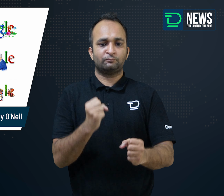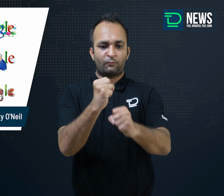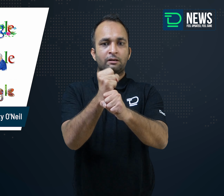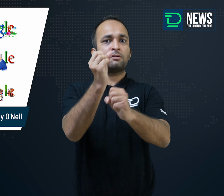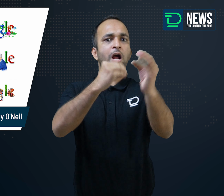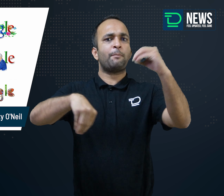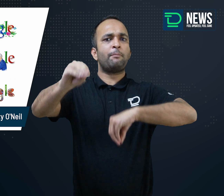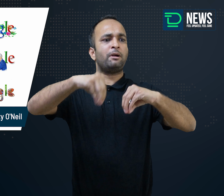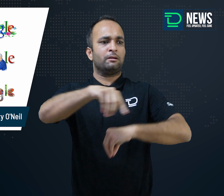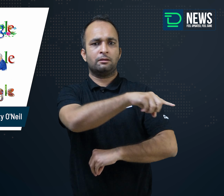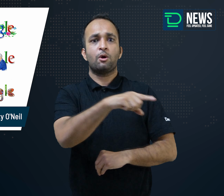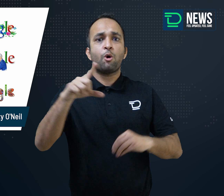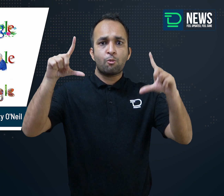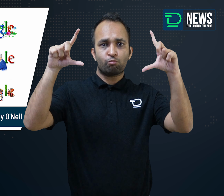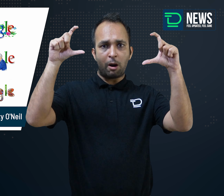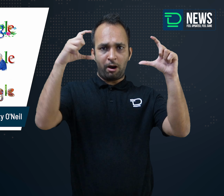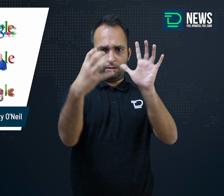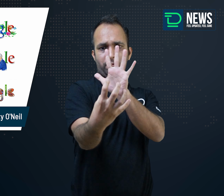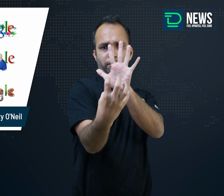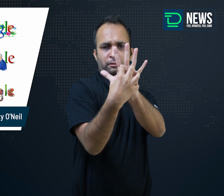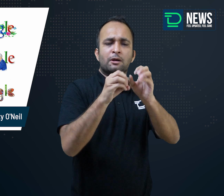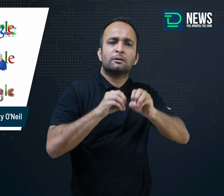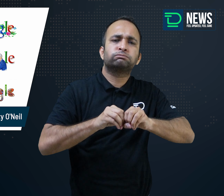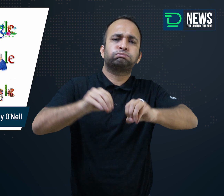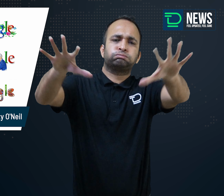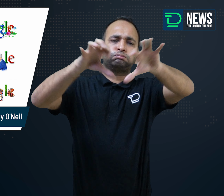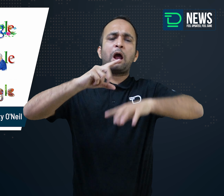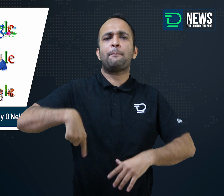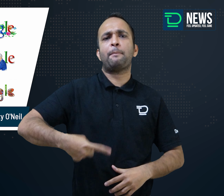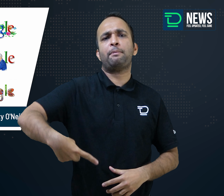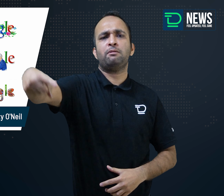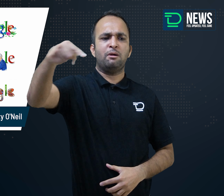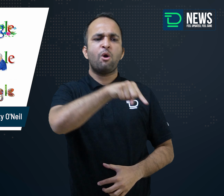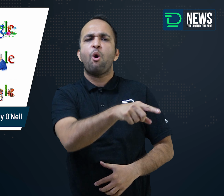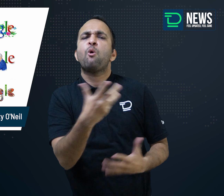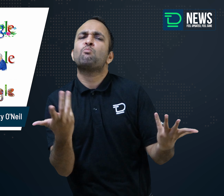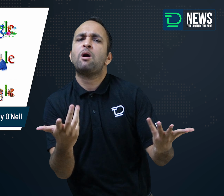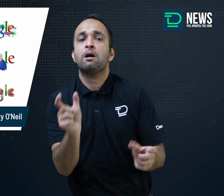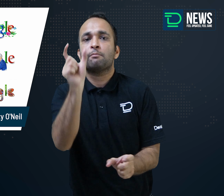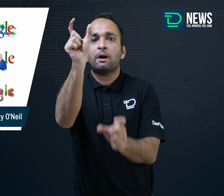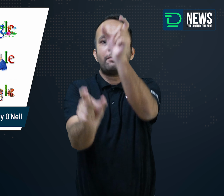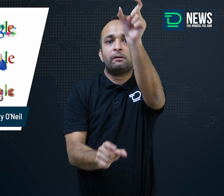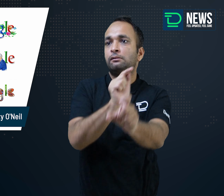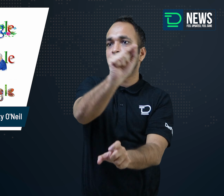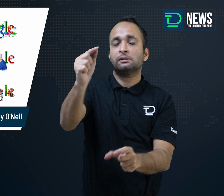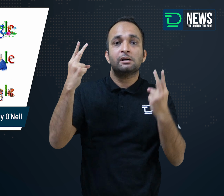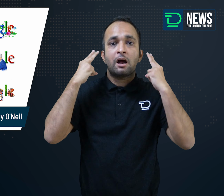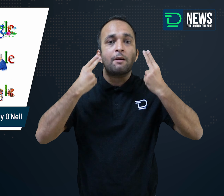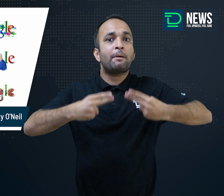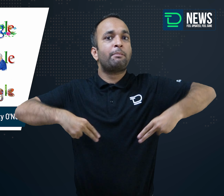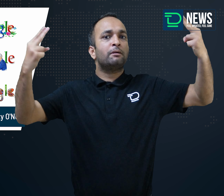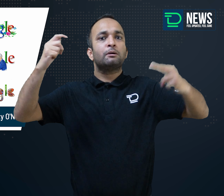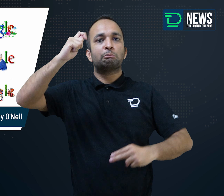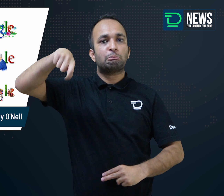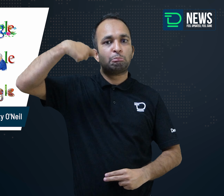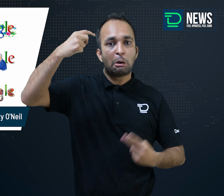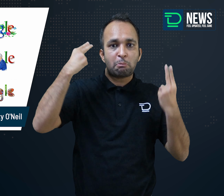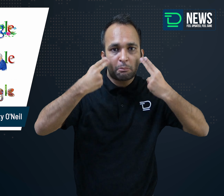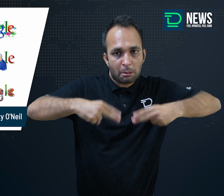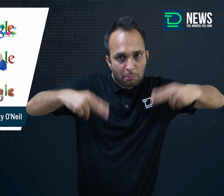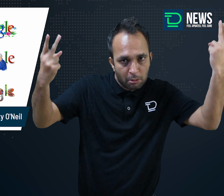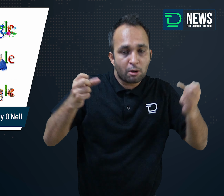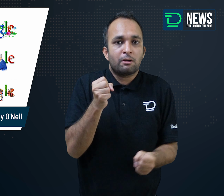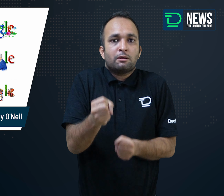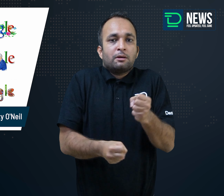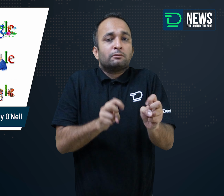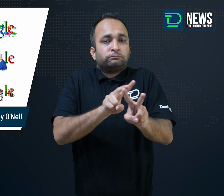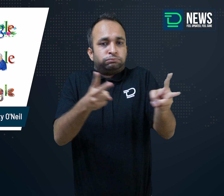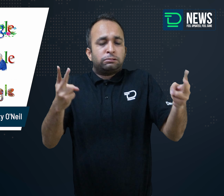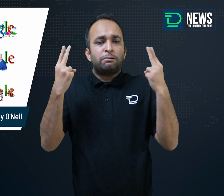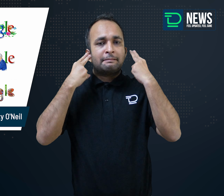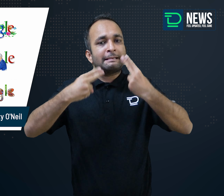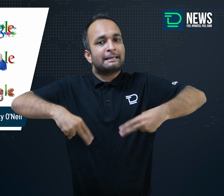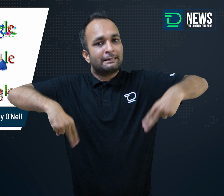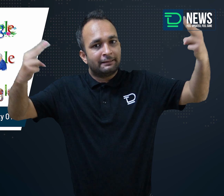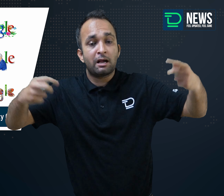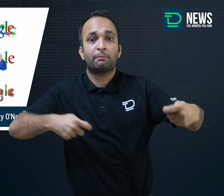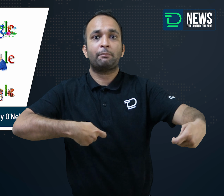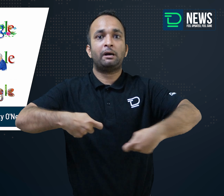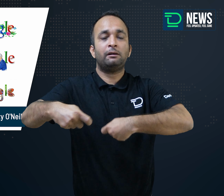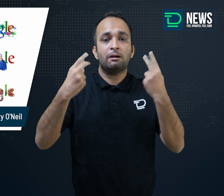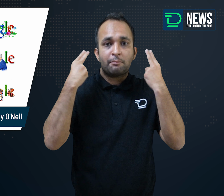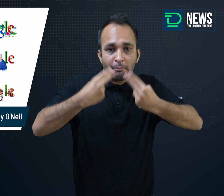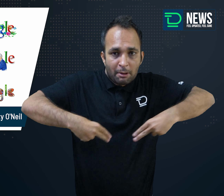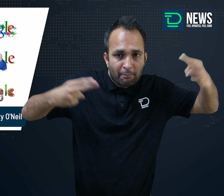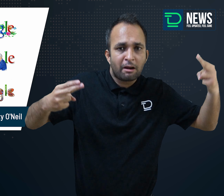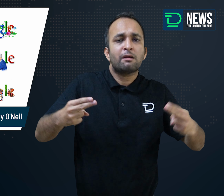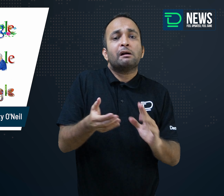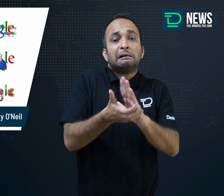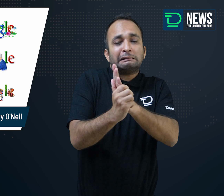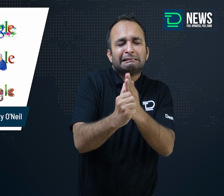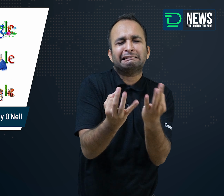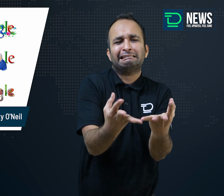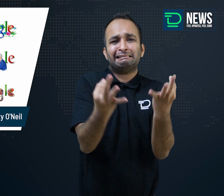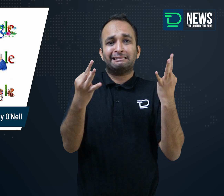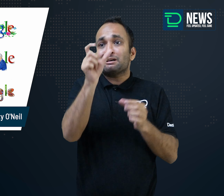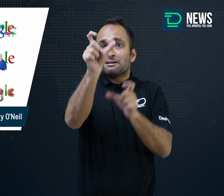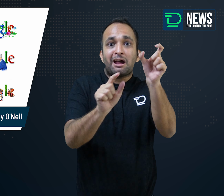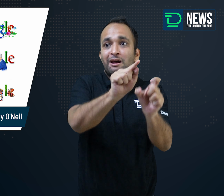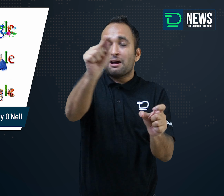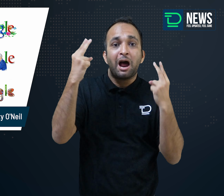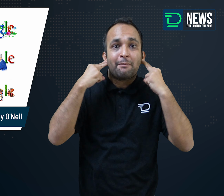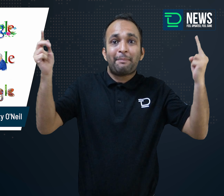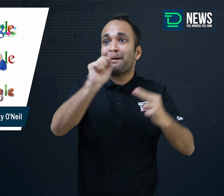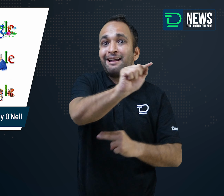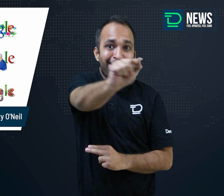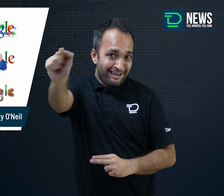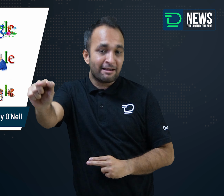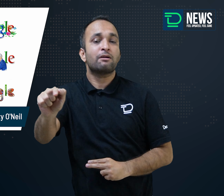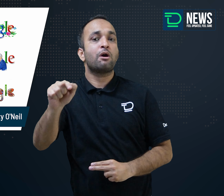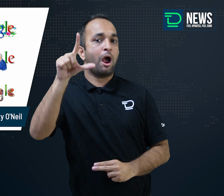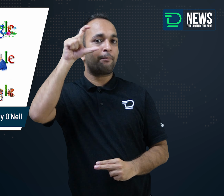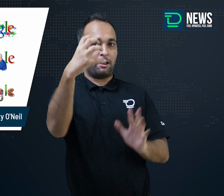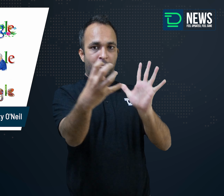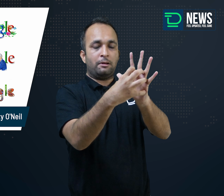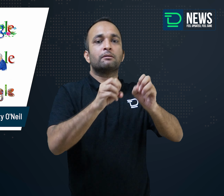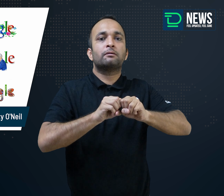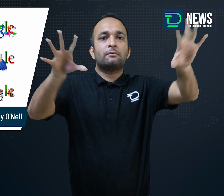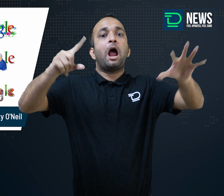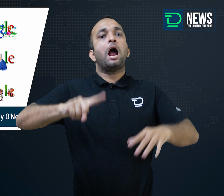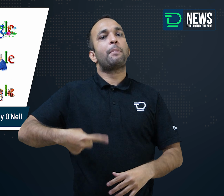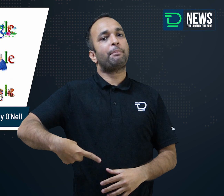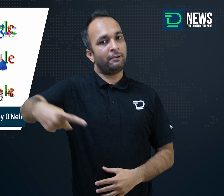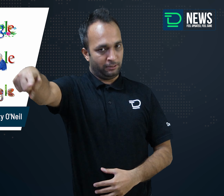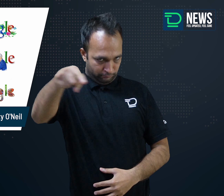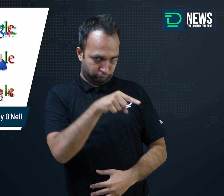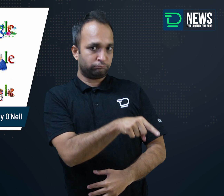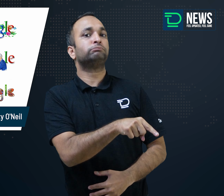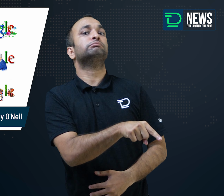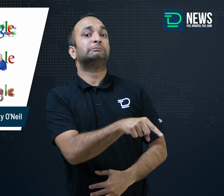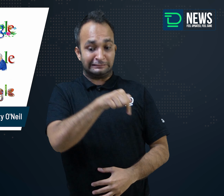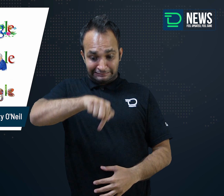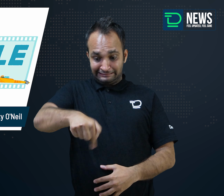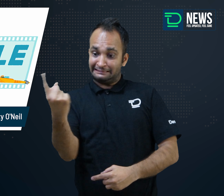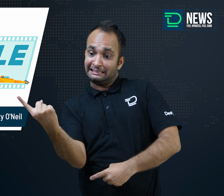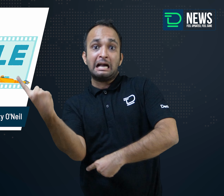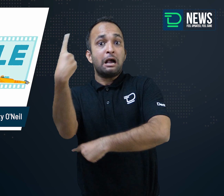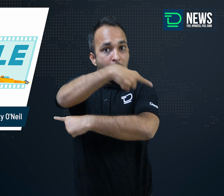In google everyday they post dooling for special days,